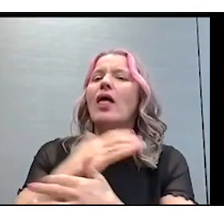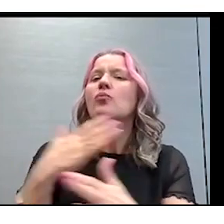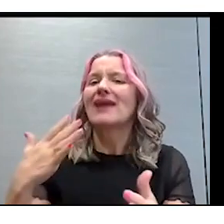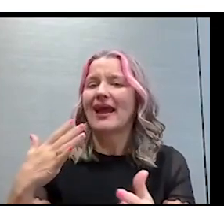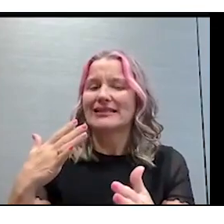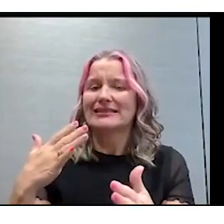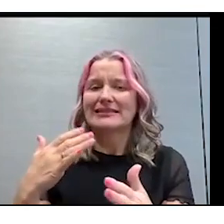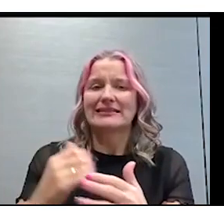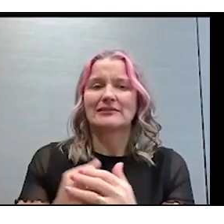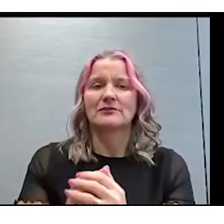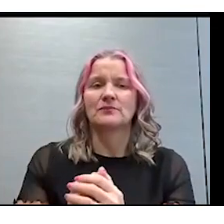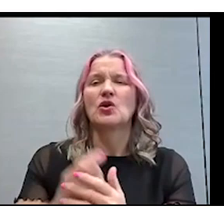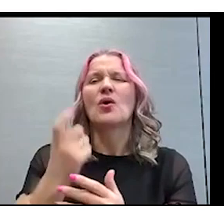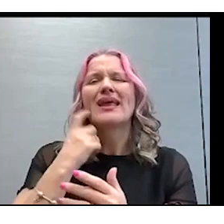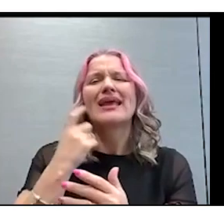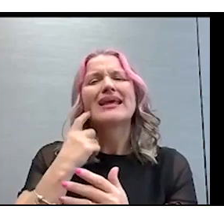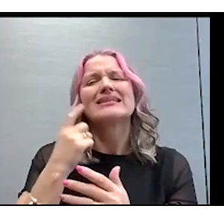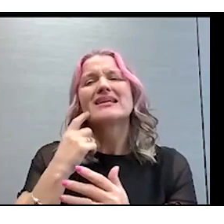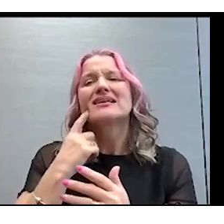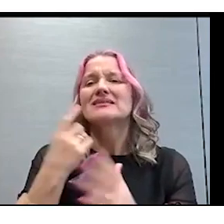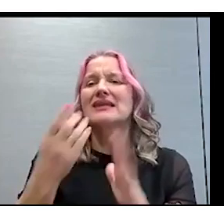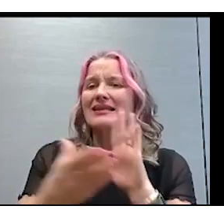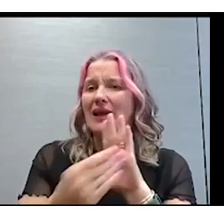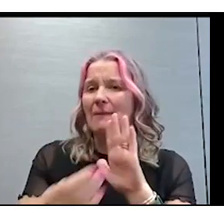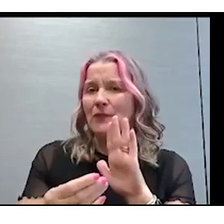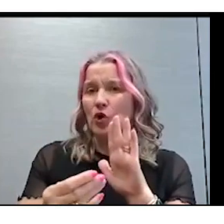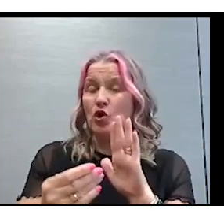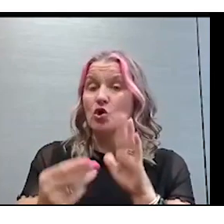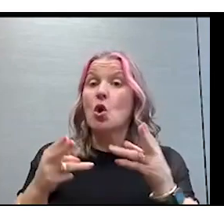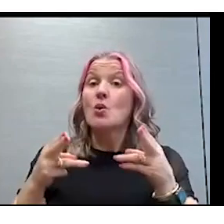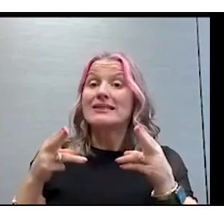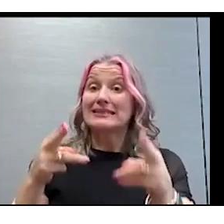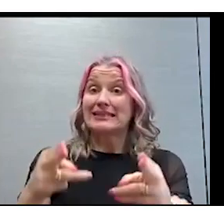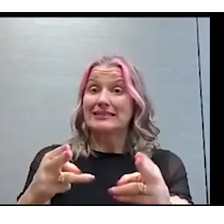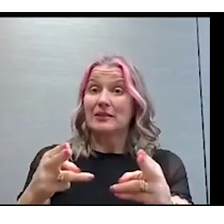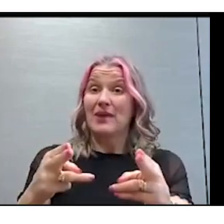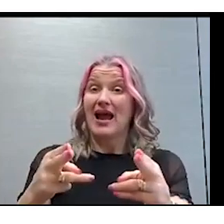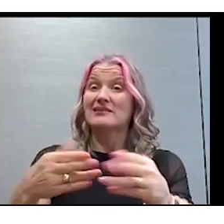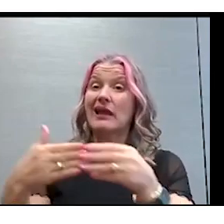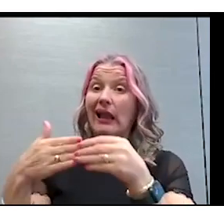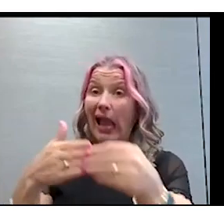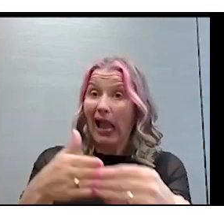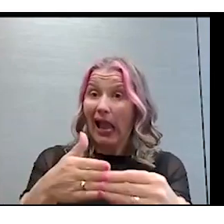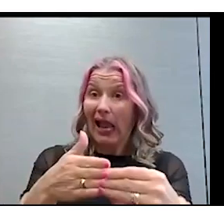So the easiest example is the system has a guideline where it's being told,